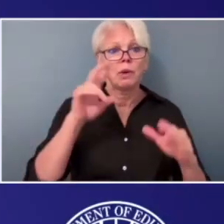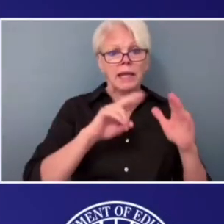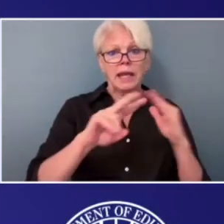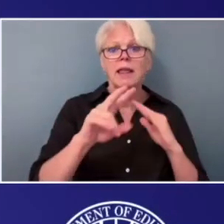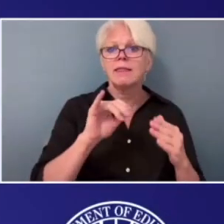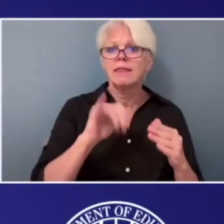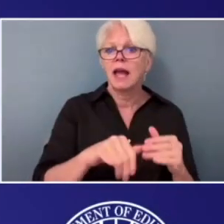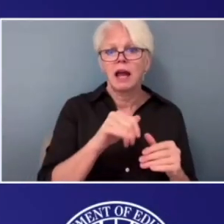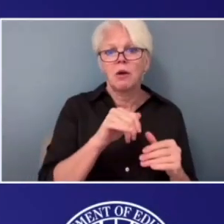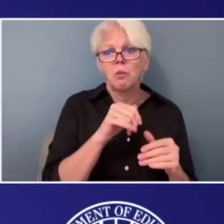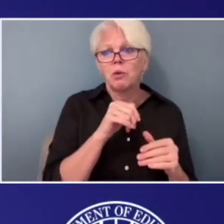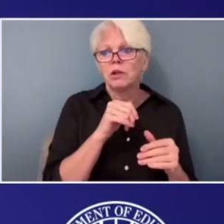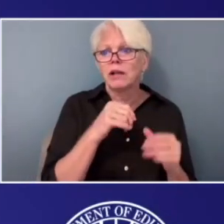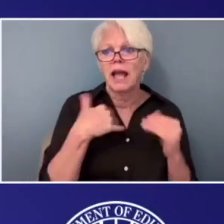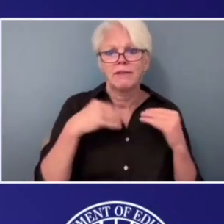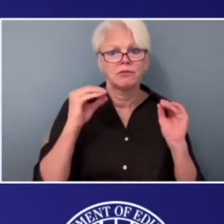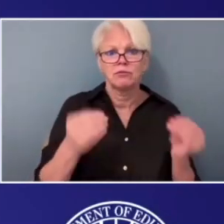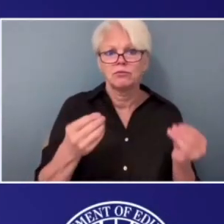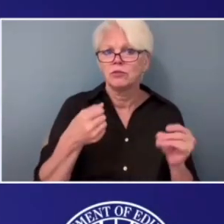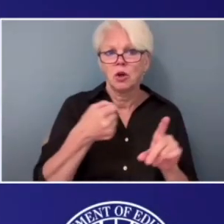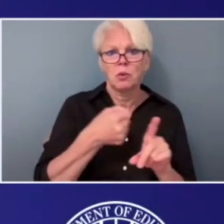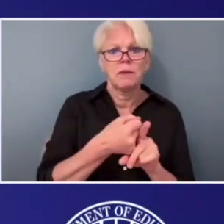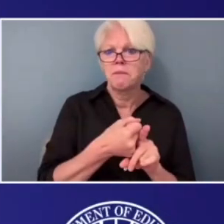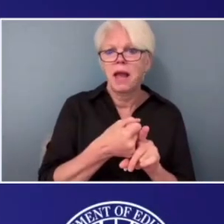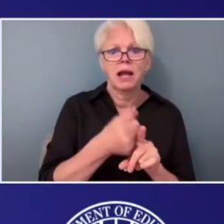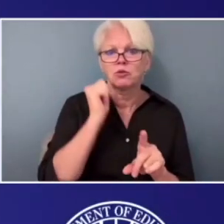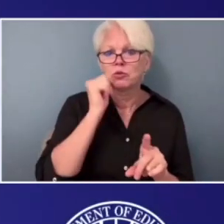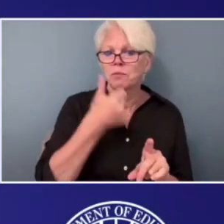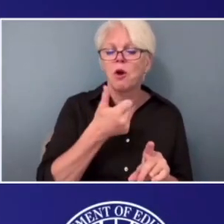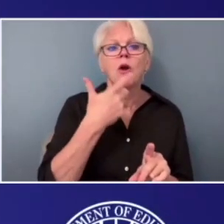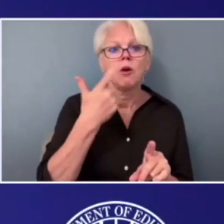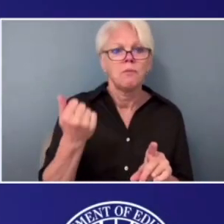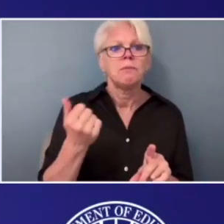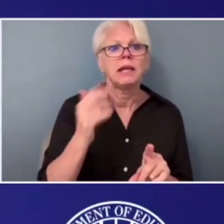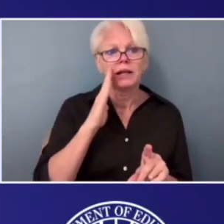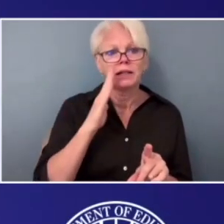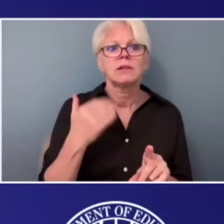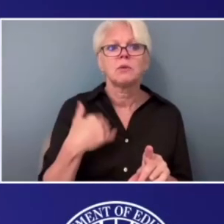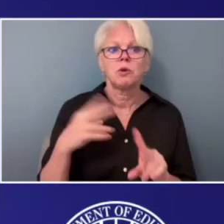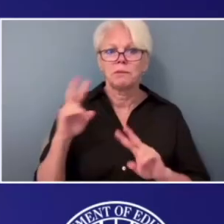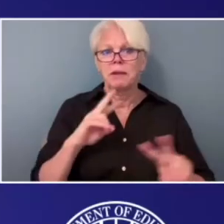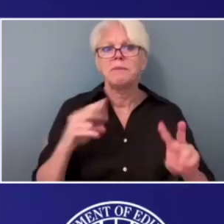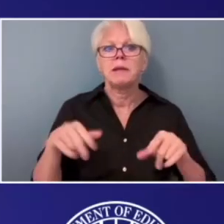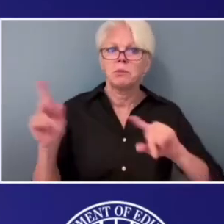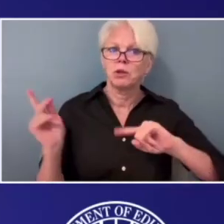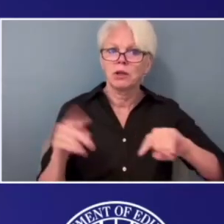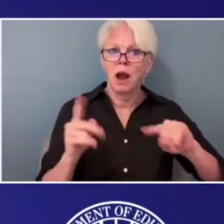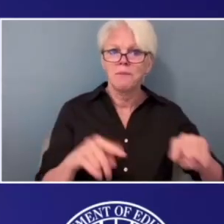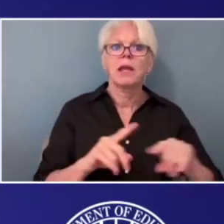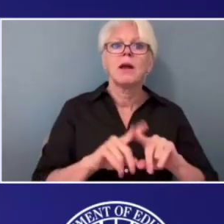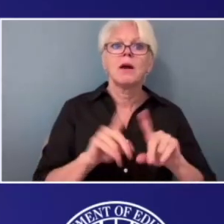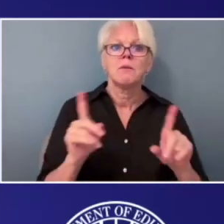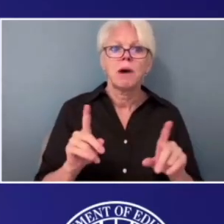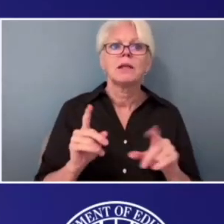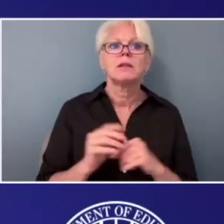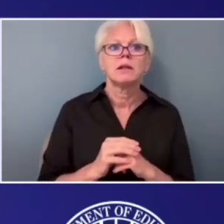have an impact tomorrow because there will be folks coming in, but later on Thursday